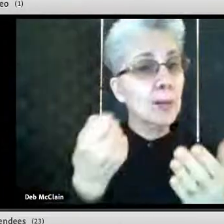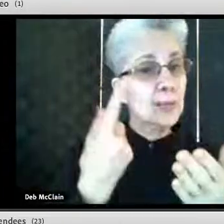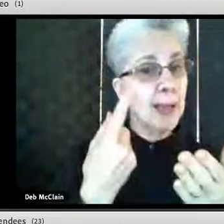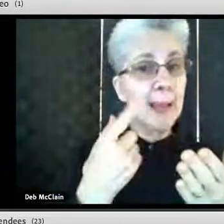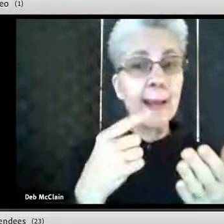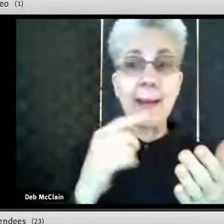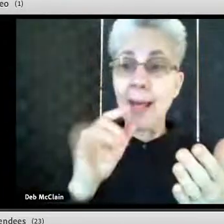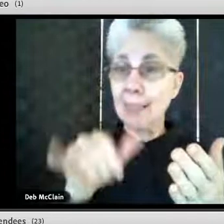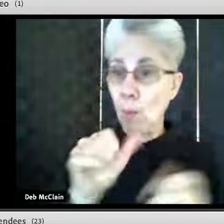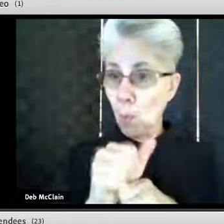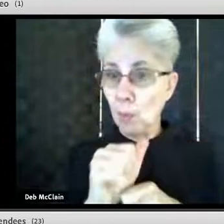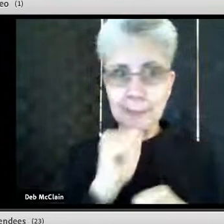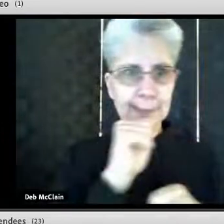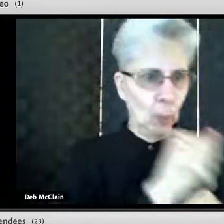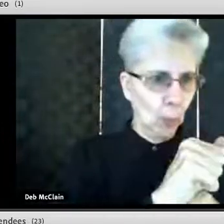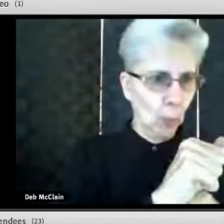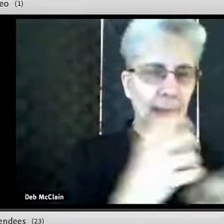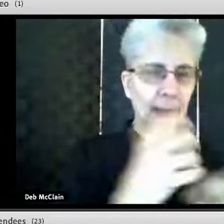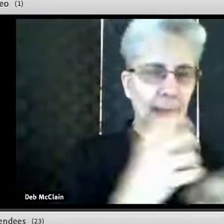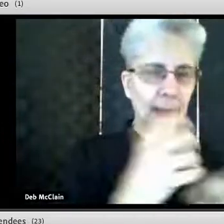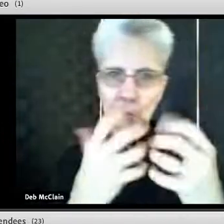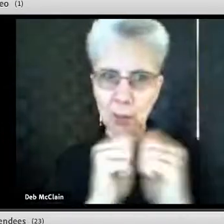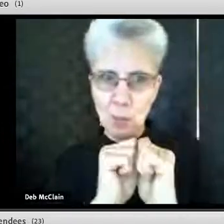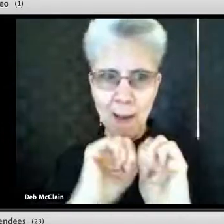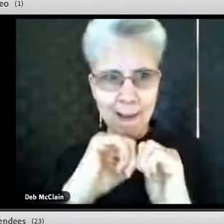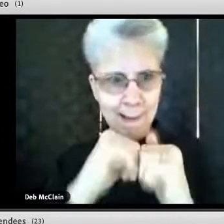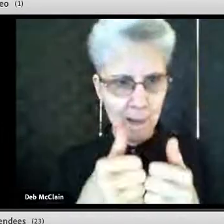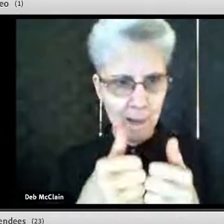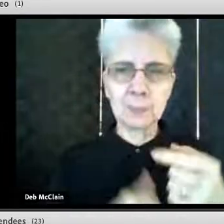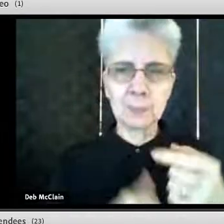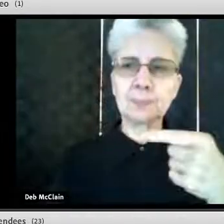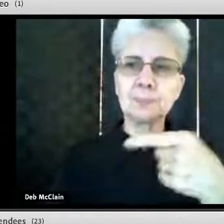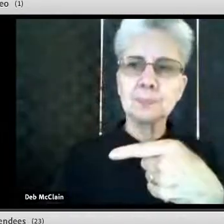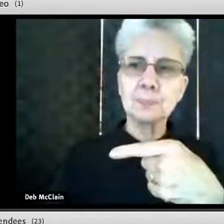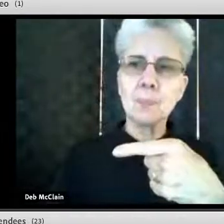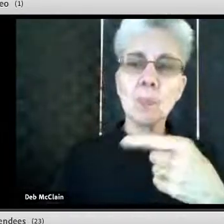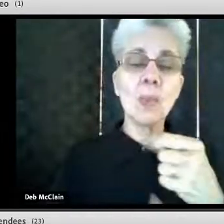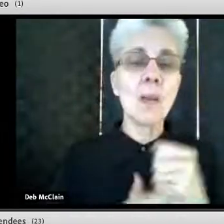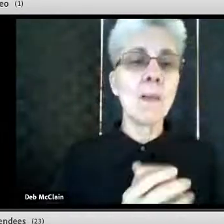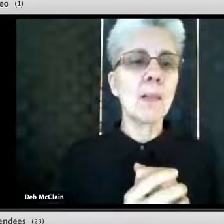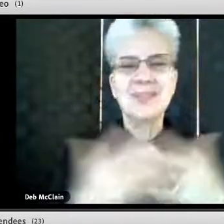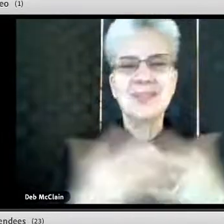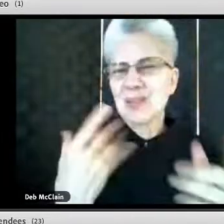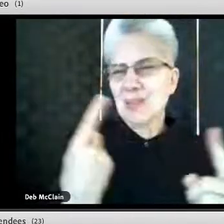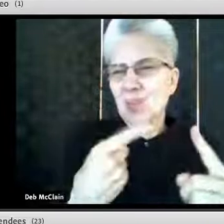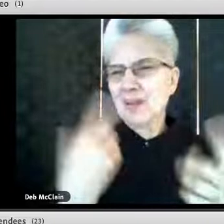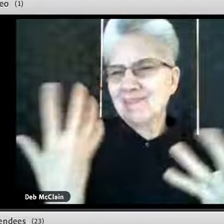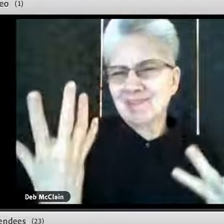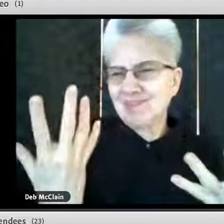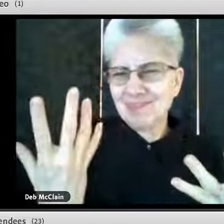and how we can put this all together. So what's the point, right? That's the biggest question.